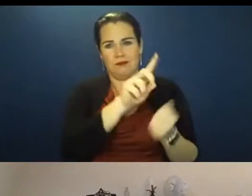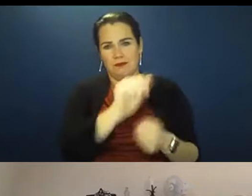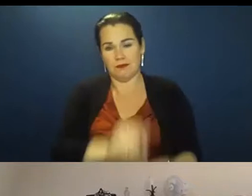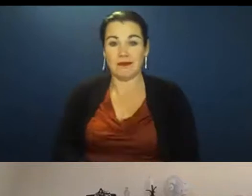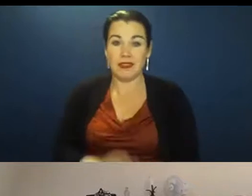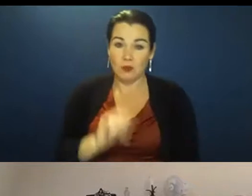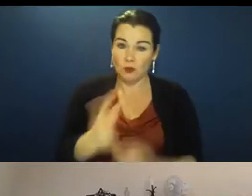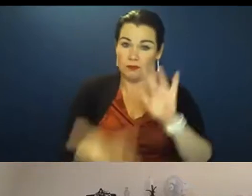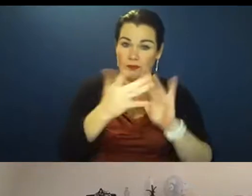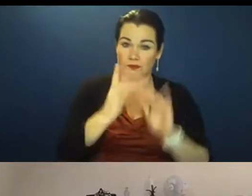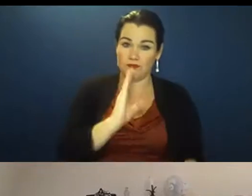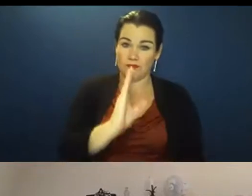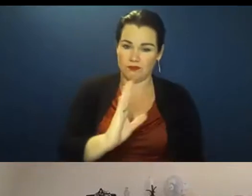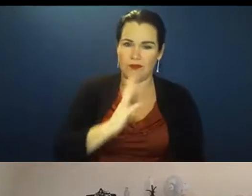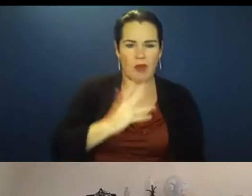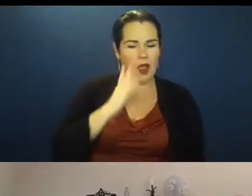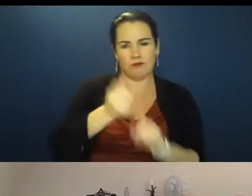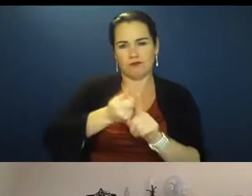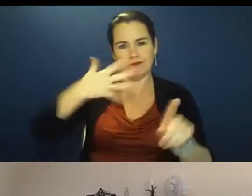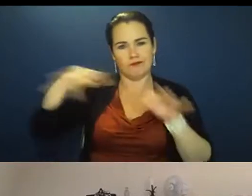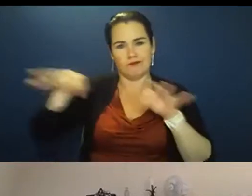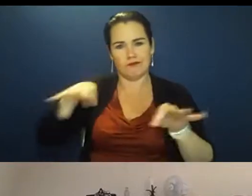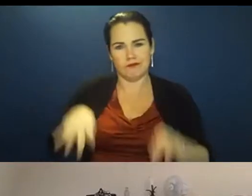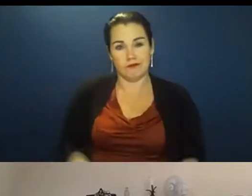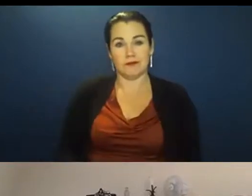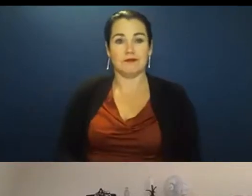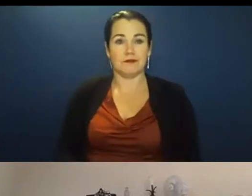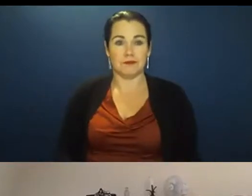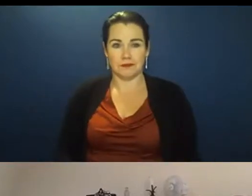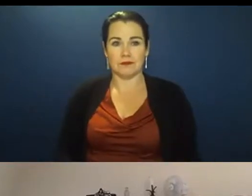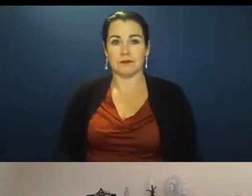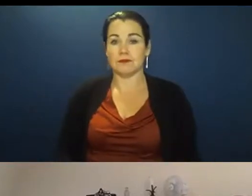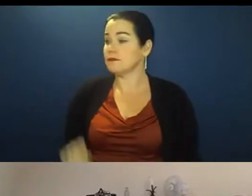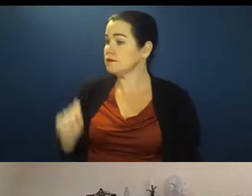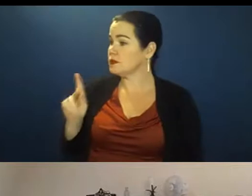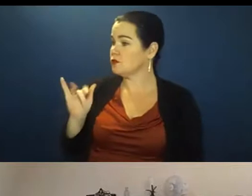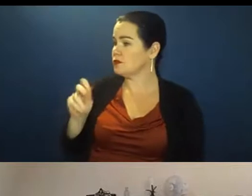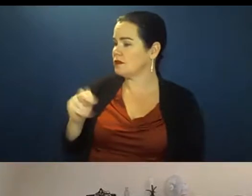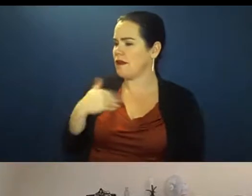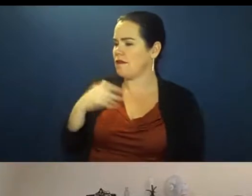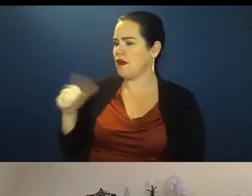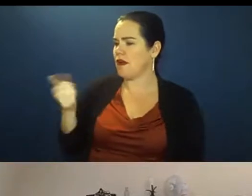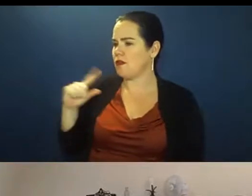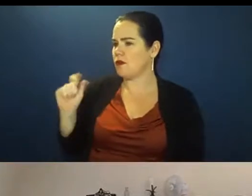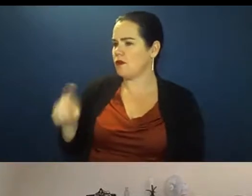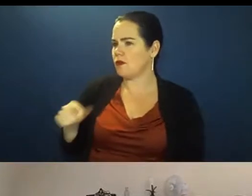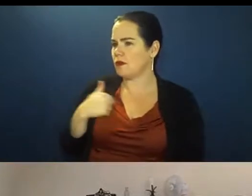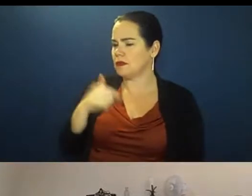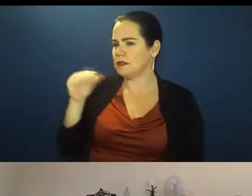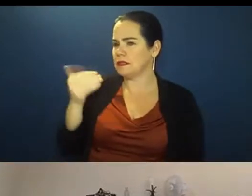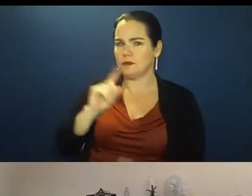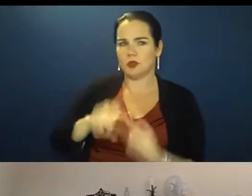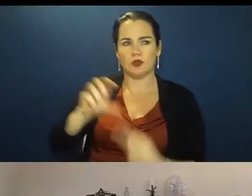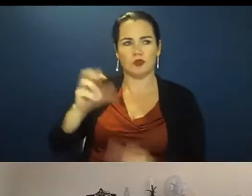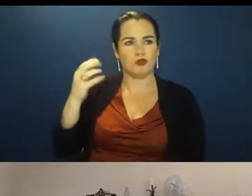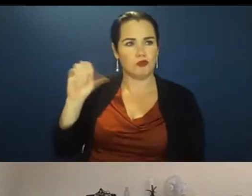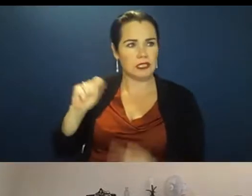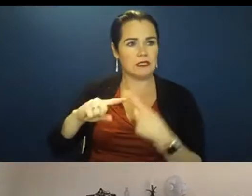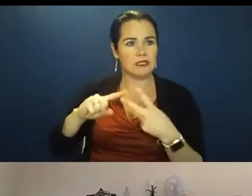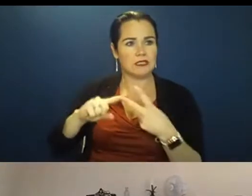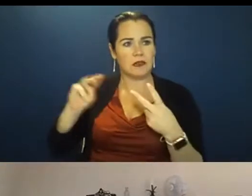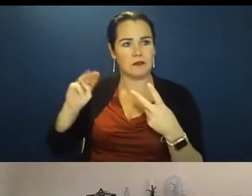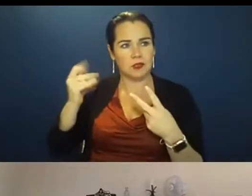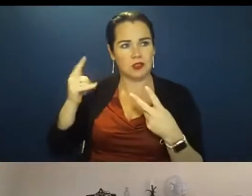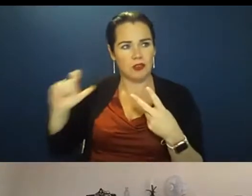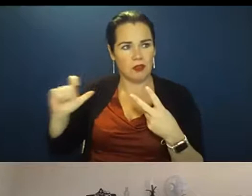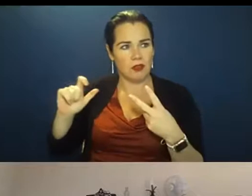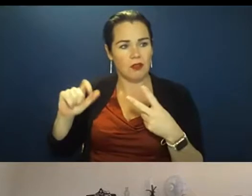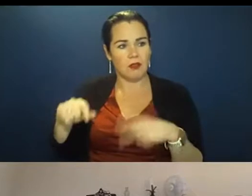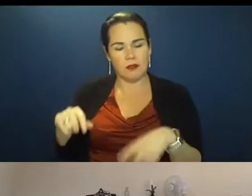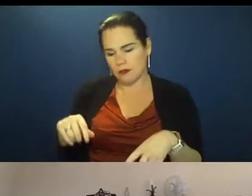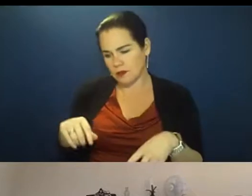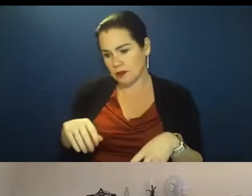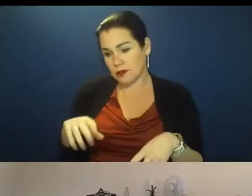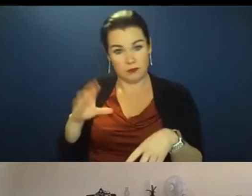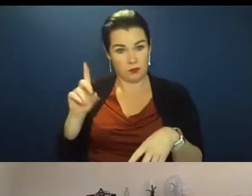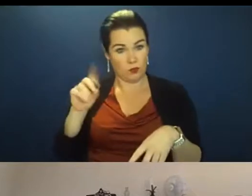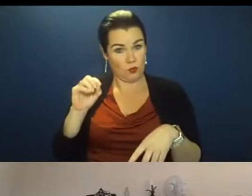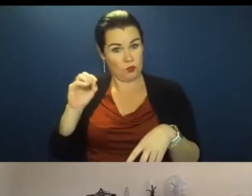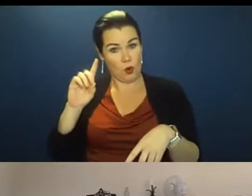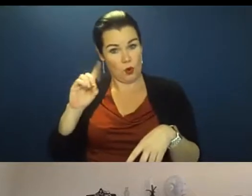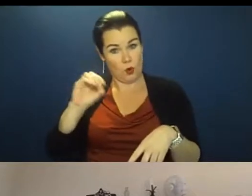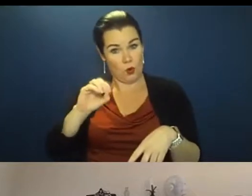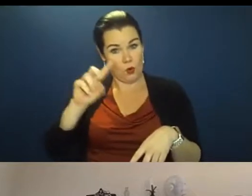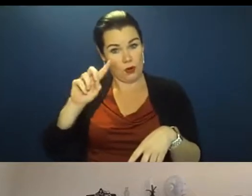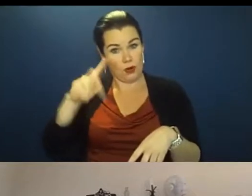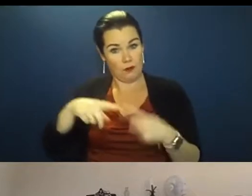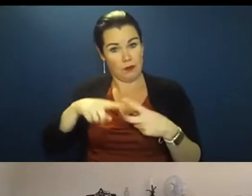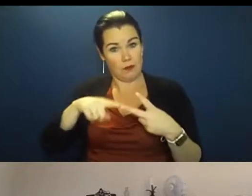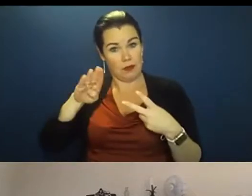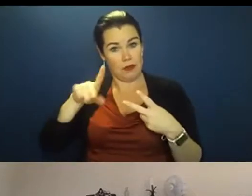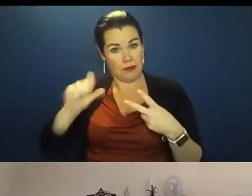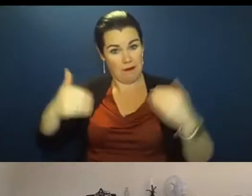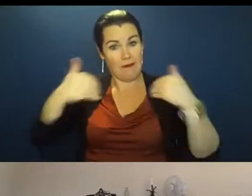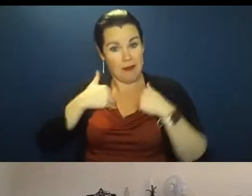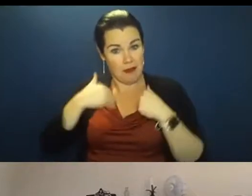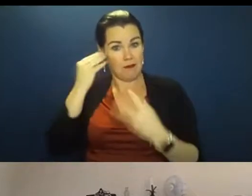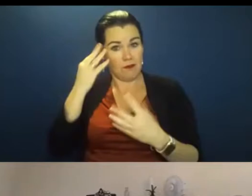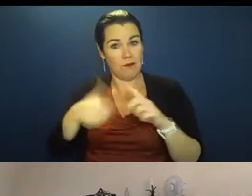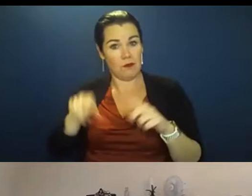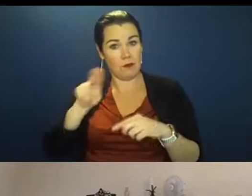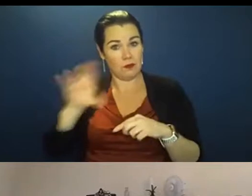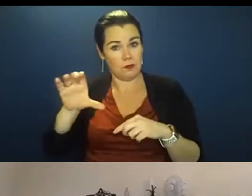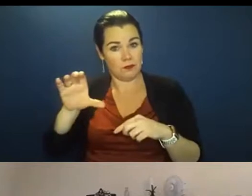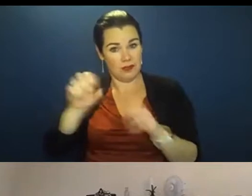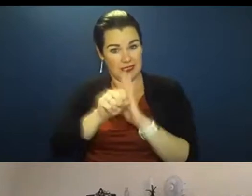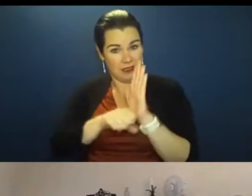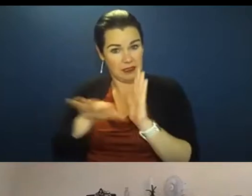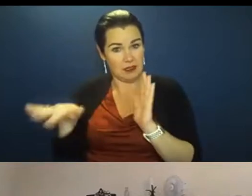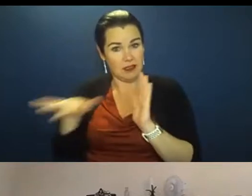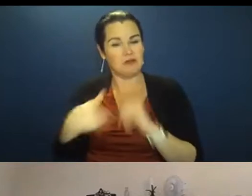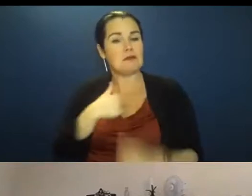Okay, thank you. We have another question here. This one looks like it's to Chris and Michelle. It says does BLS or ODEP have access to UC data from the states? It would be interesting to see how the CPS data compared to similar questions asked to people currently on